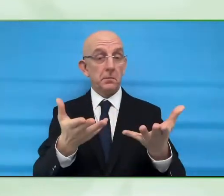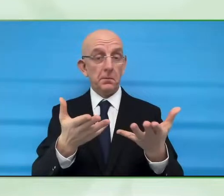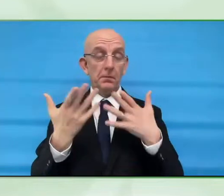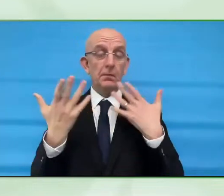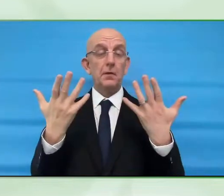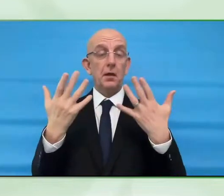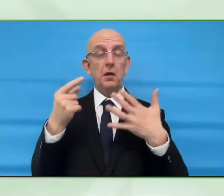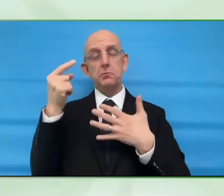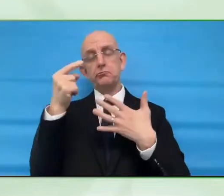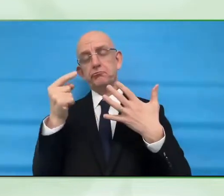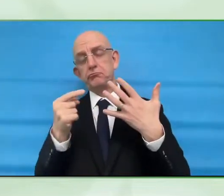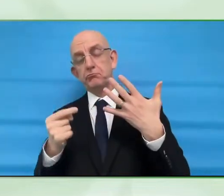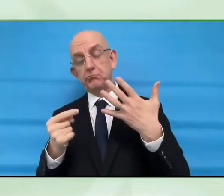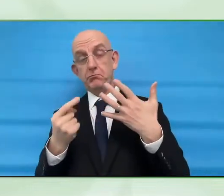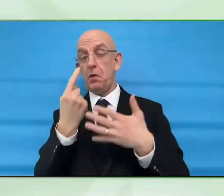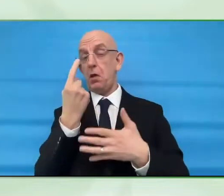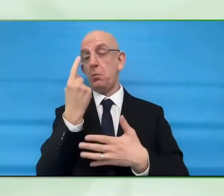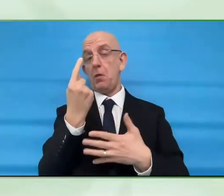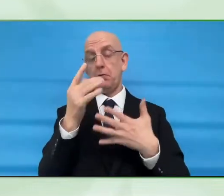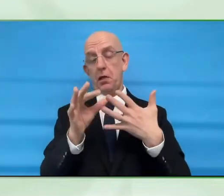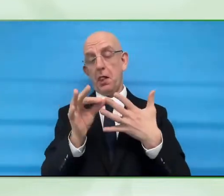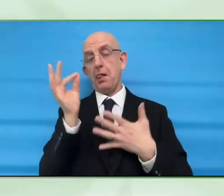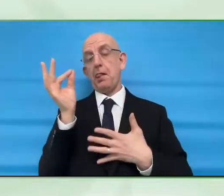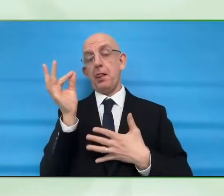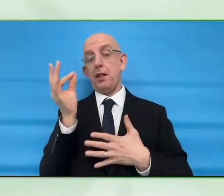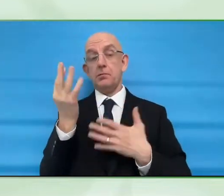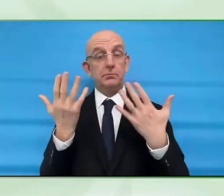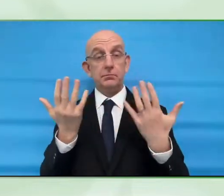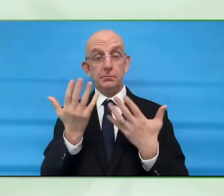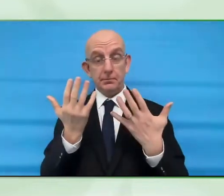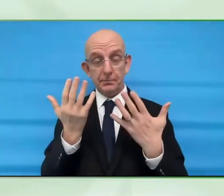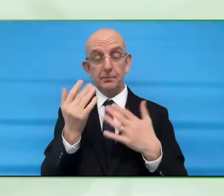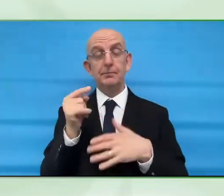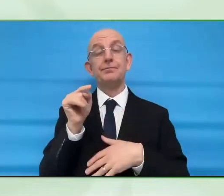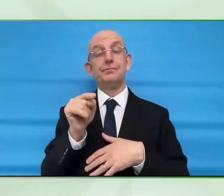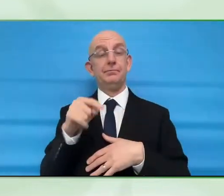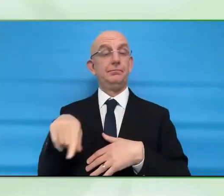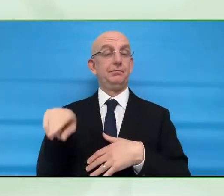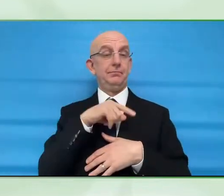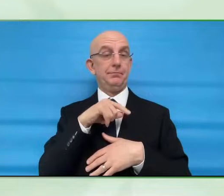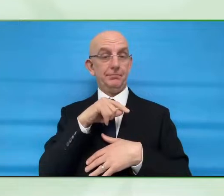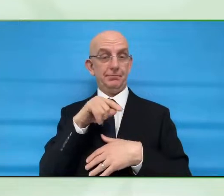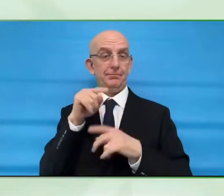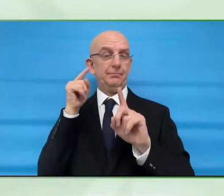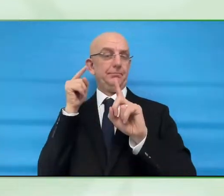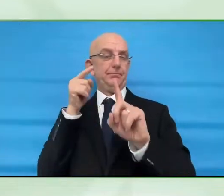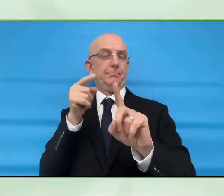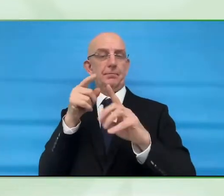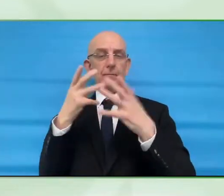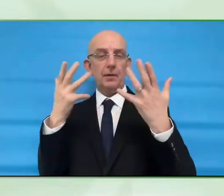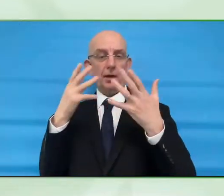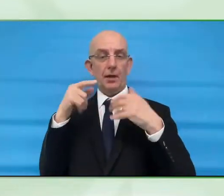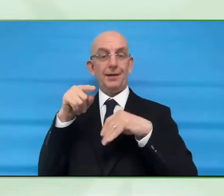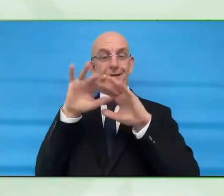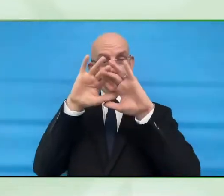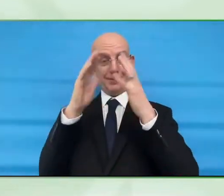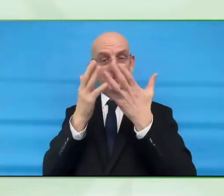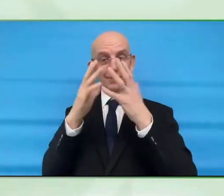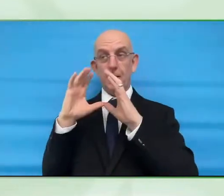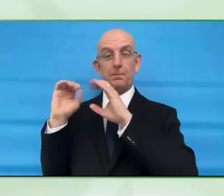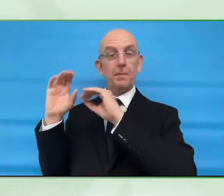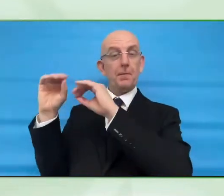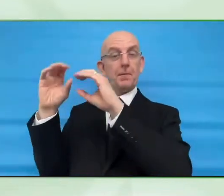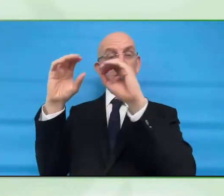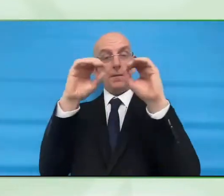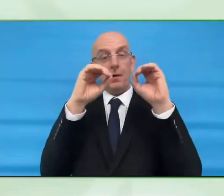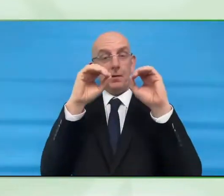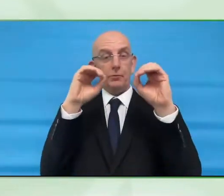is focused on trying to create the first of its kind planetarium show that is fully understandable